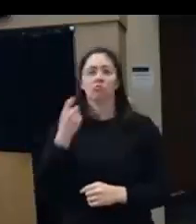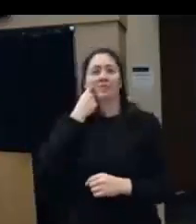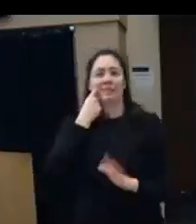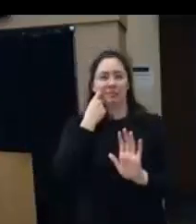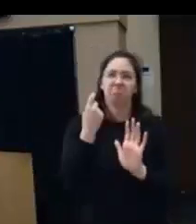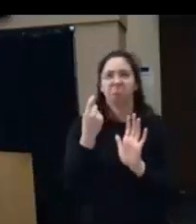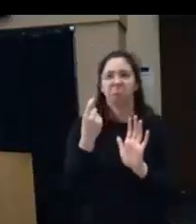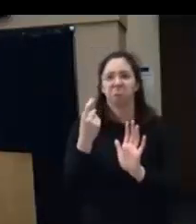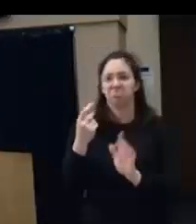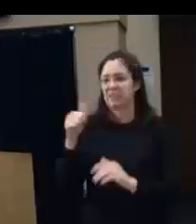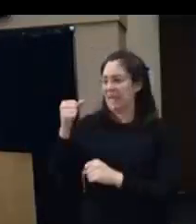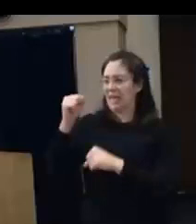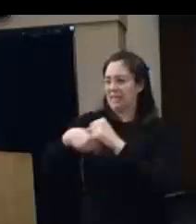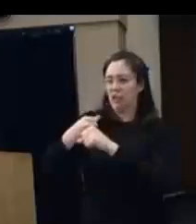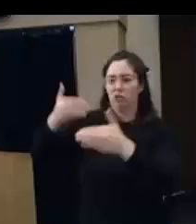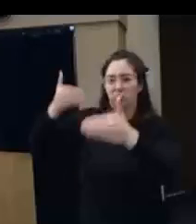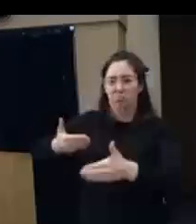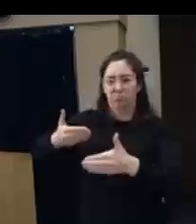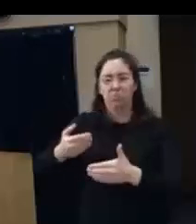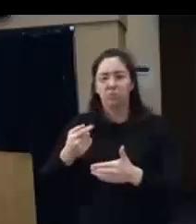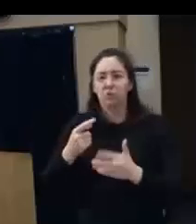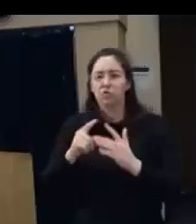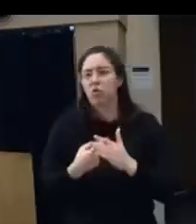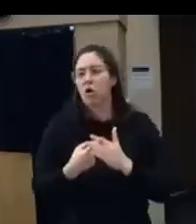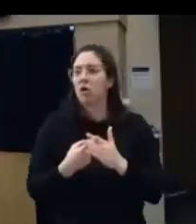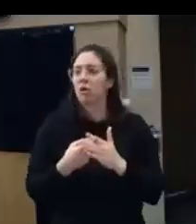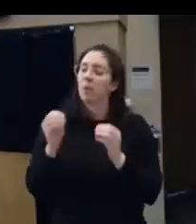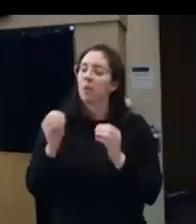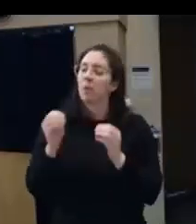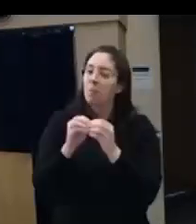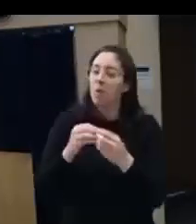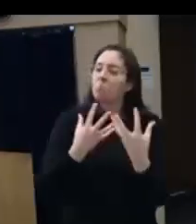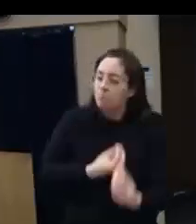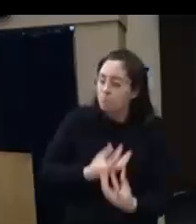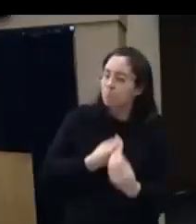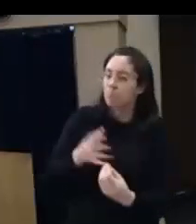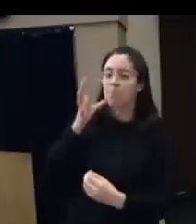the past decade that we've started to I would say Be Kinder and more compassionate to parents great